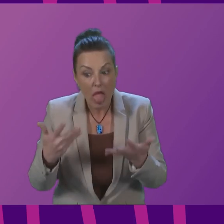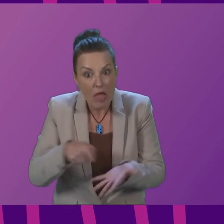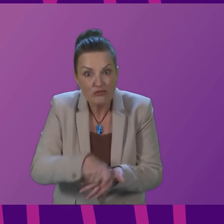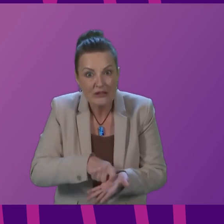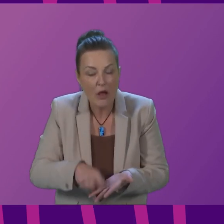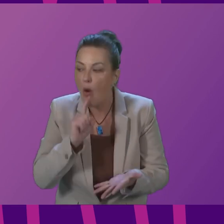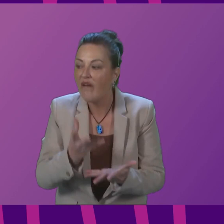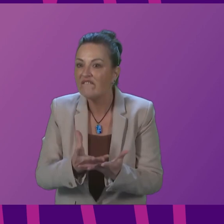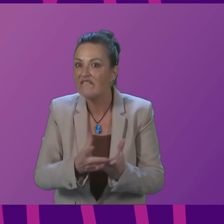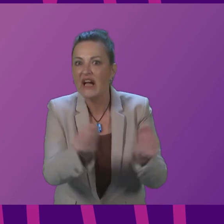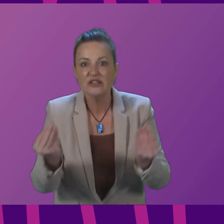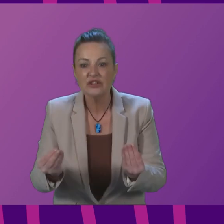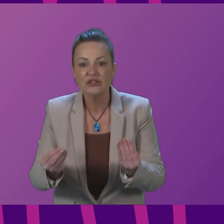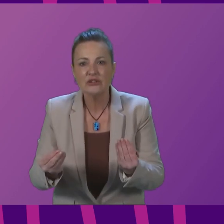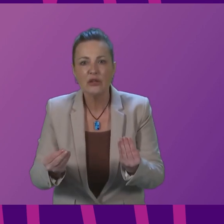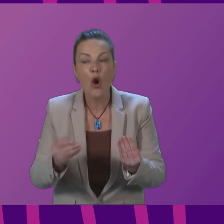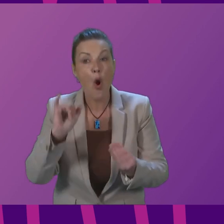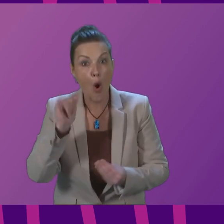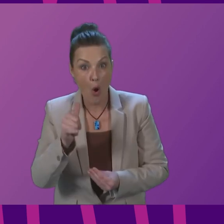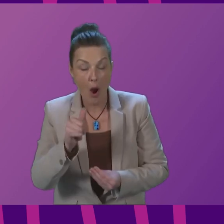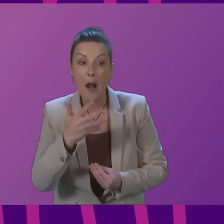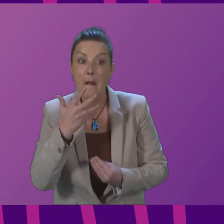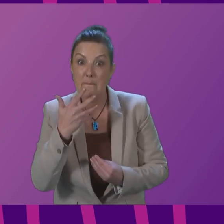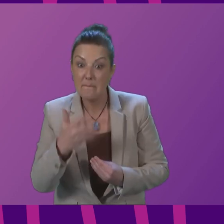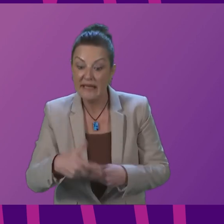vanished or has been illegally destroyed.